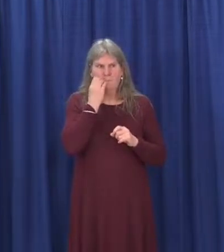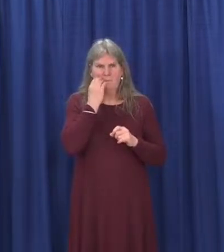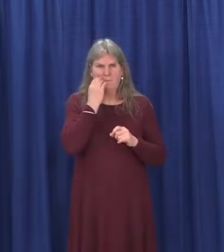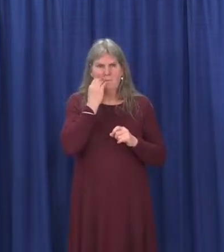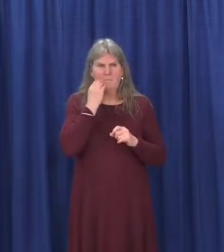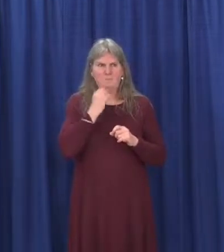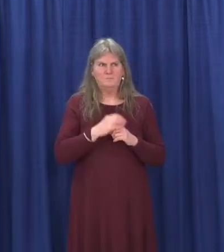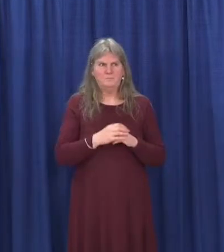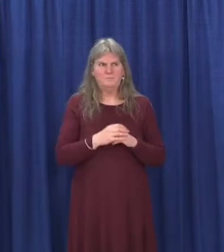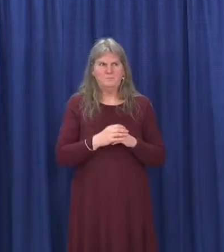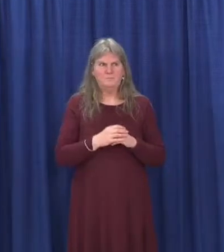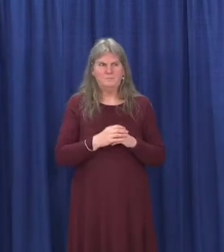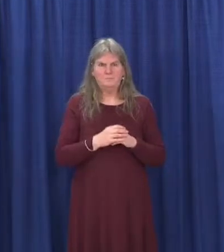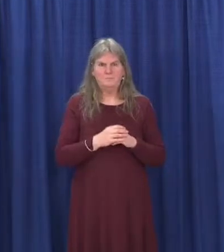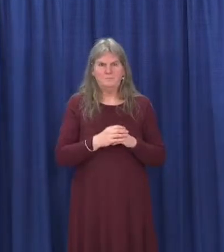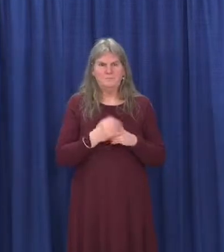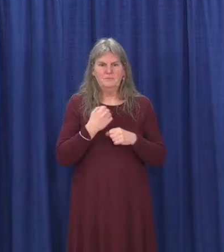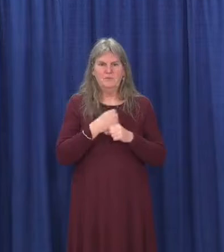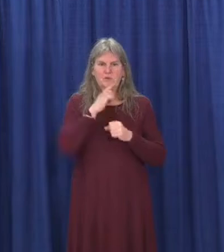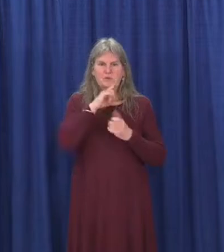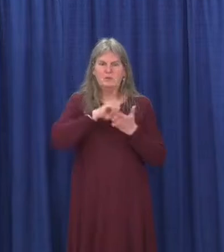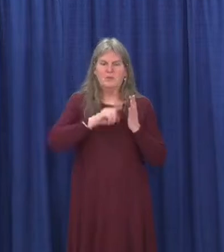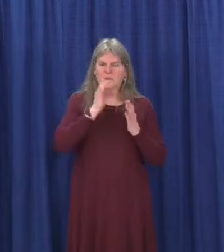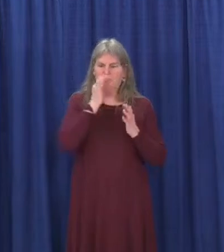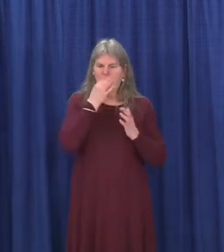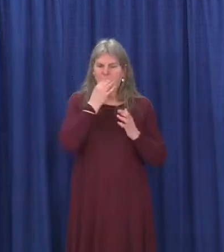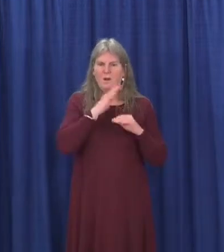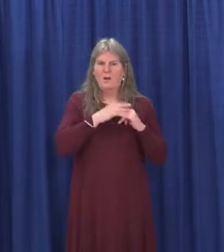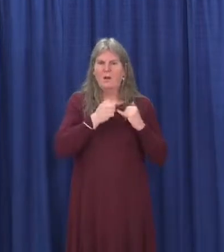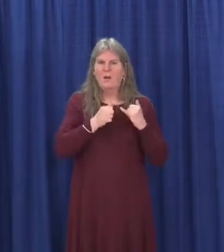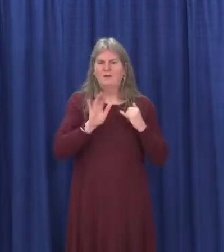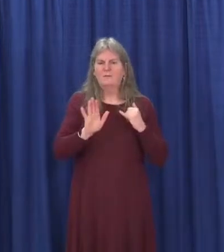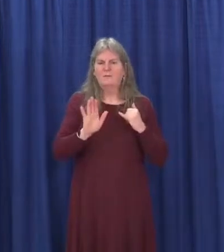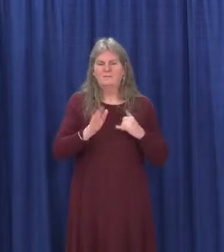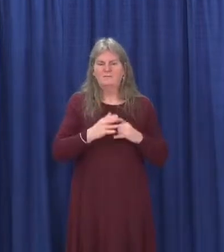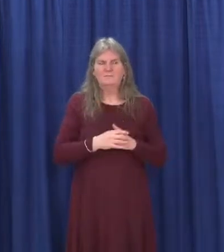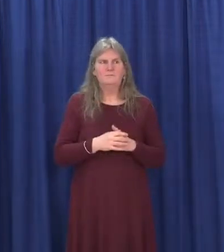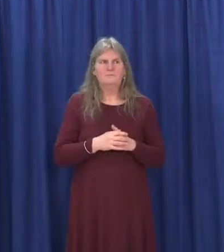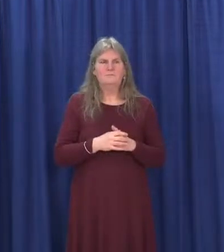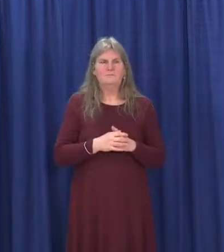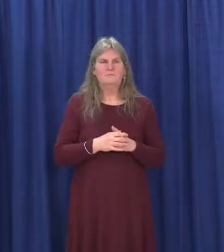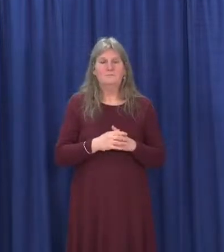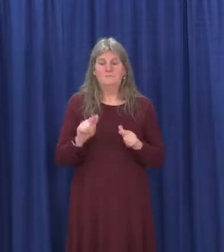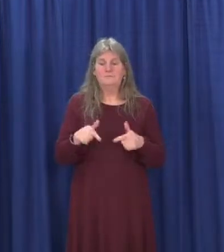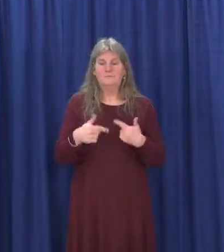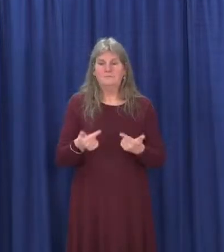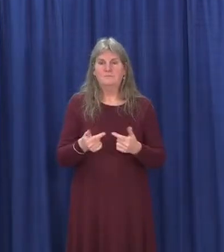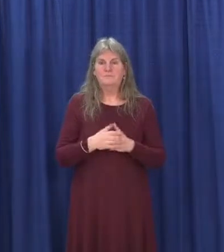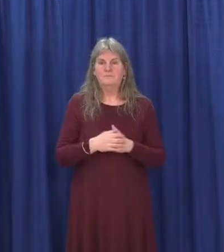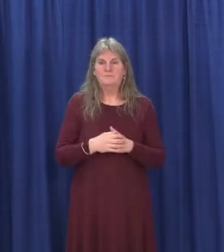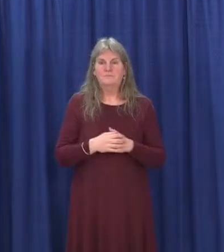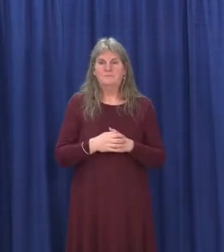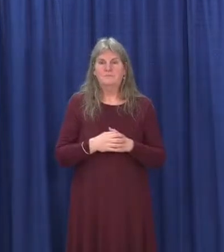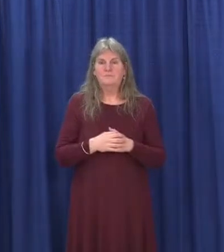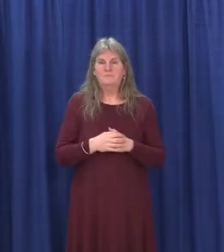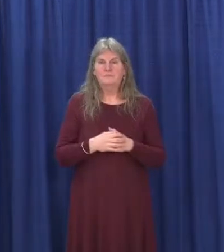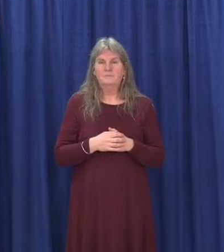so if we could all just check, that would be helpful. Thank you. We'll go to the phone lines, and we will now start with John